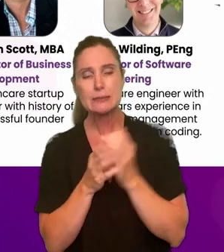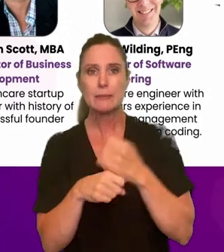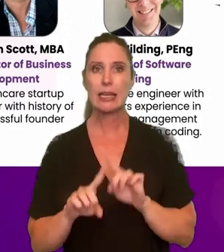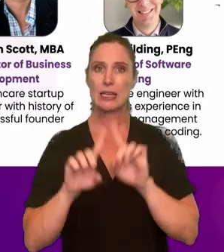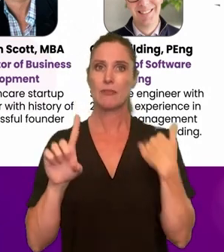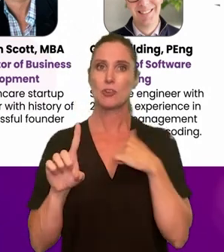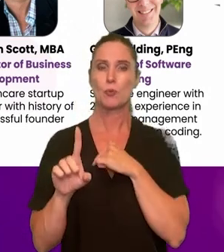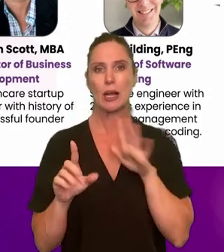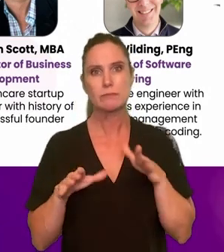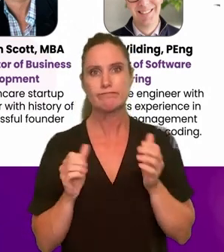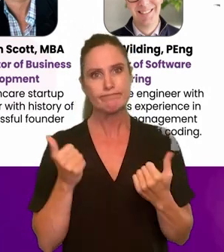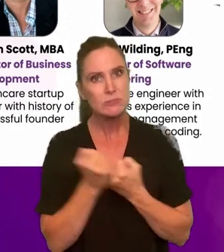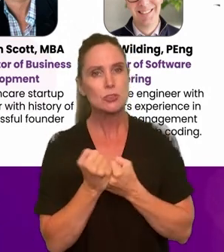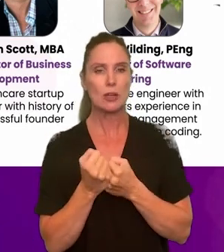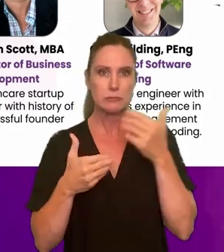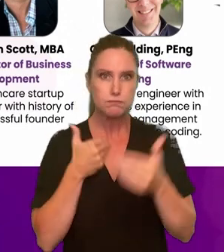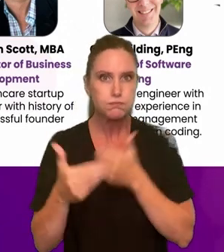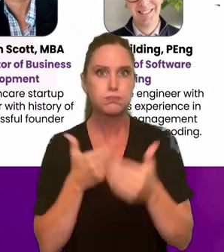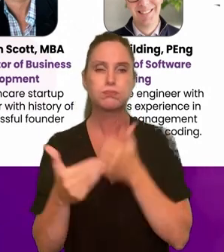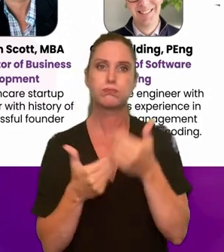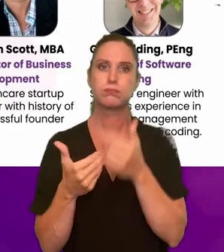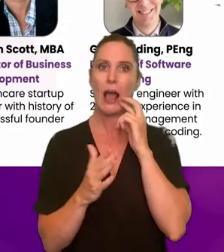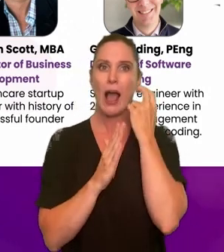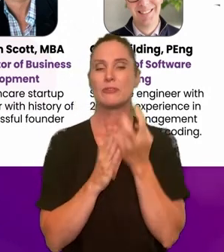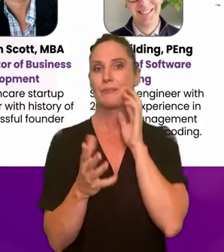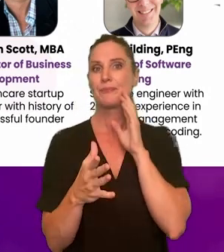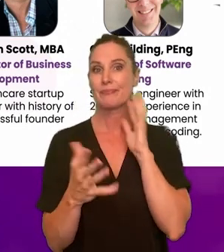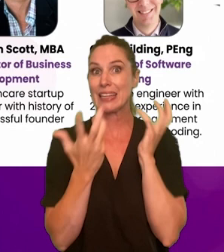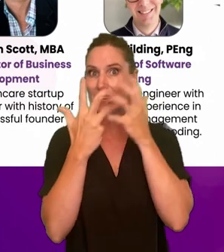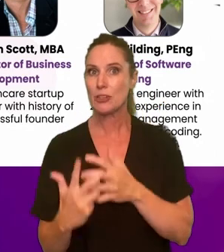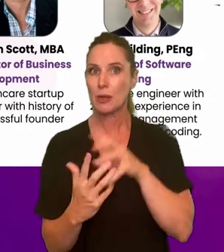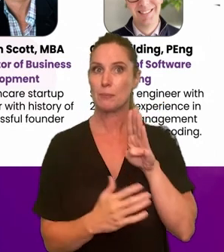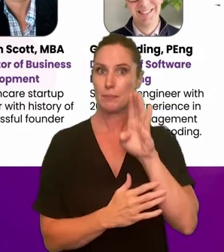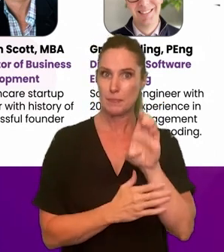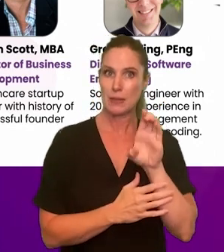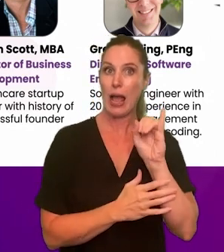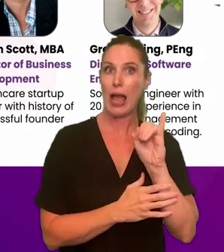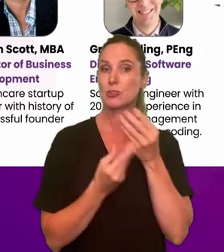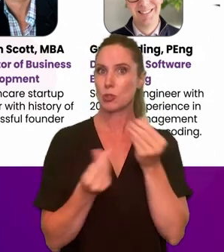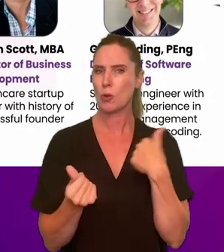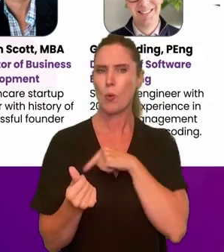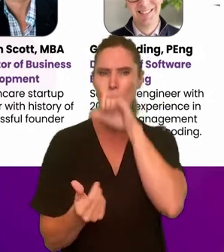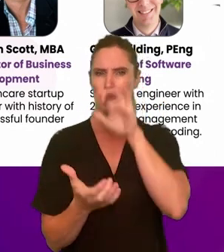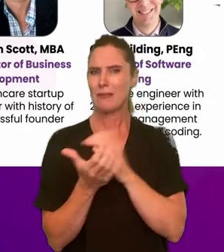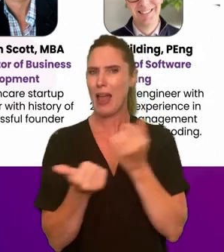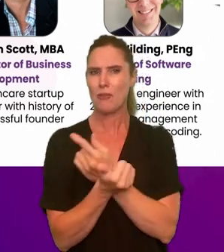we're driving forward the development of integrated BCI solutions. We believe that everyone deserves equal opportunities